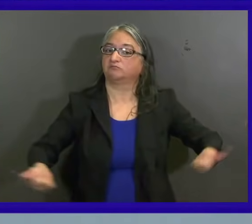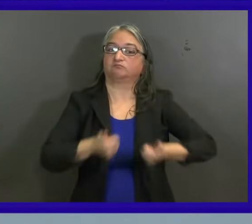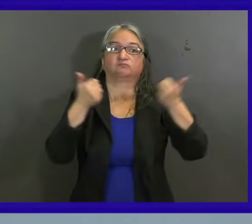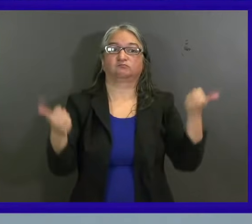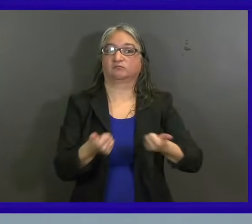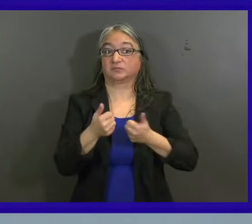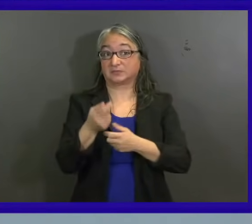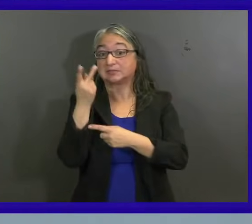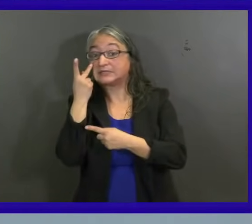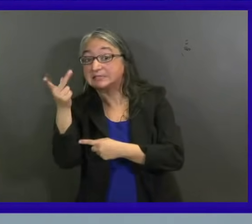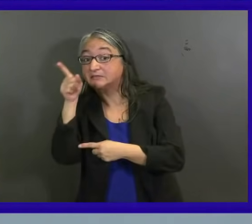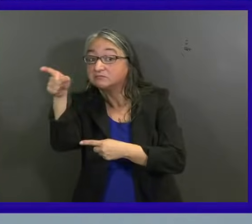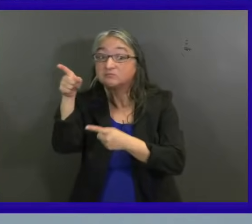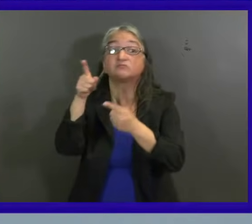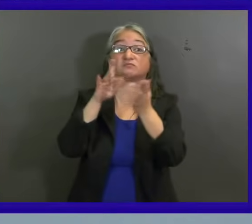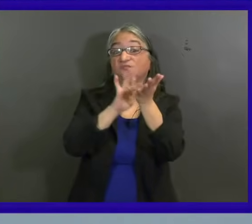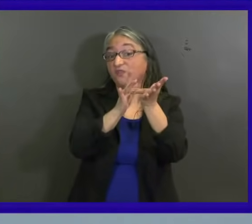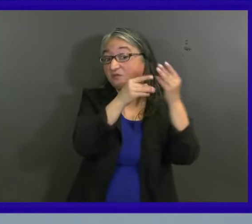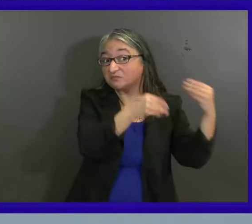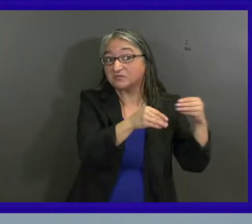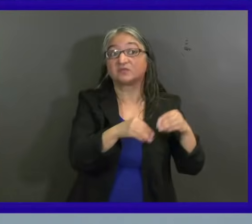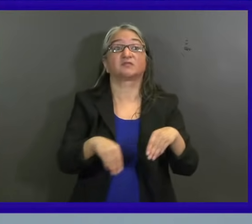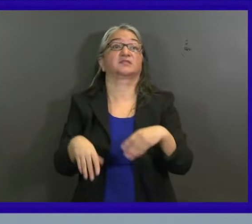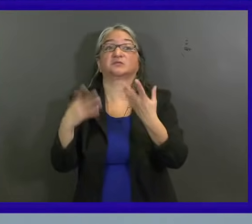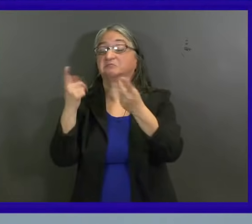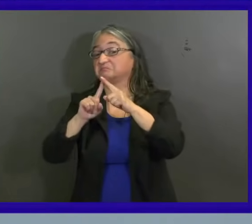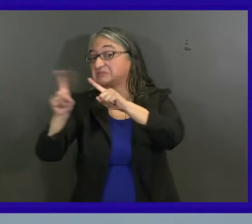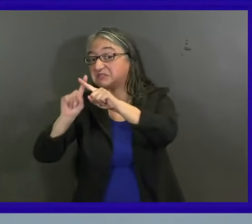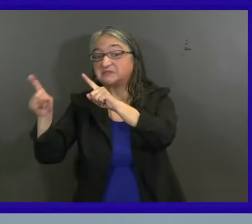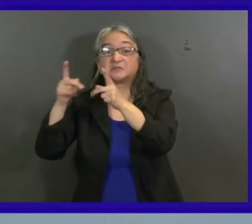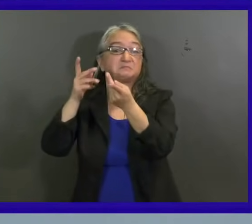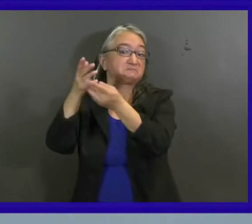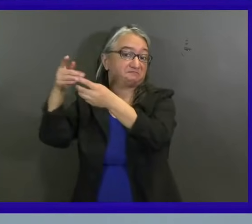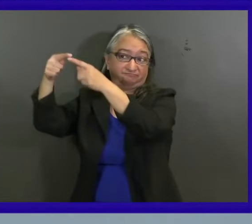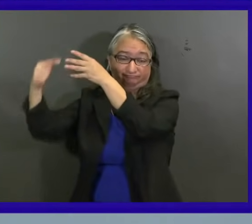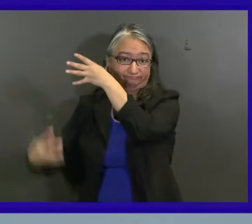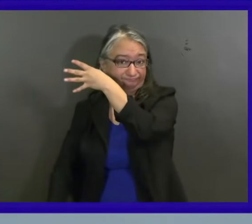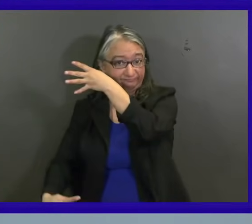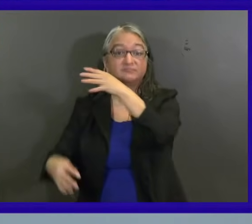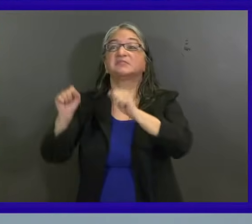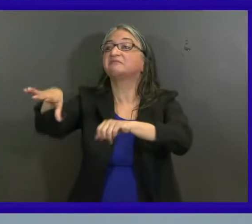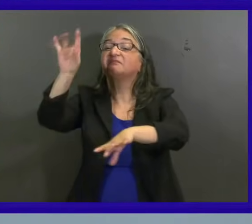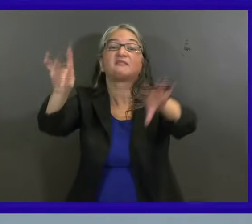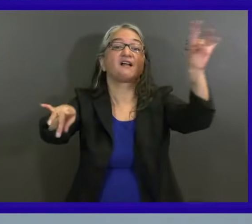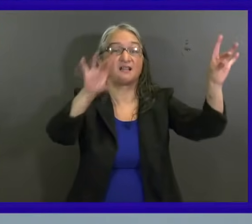and there are hundreds of locations out there you can also call a pharmacy ahead of time to check